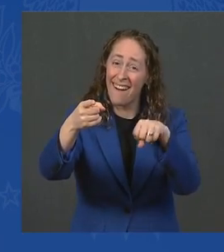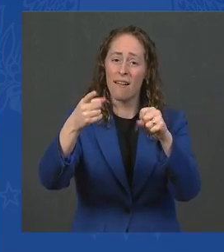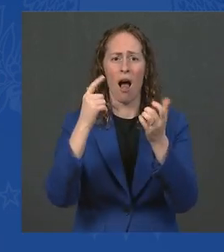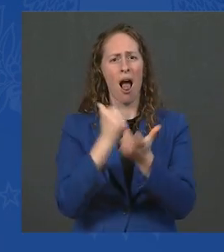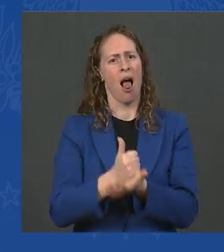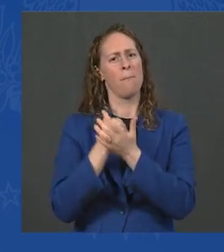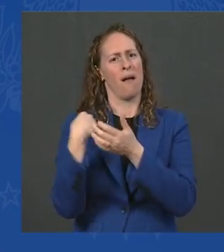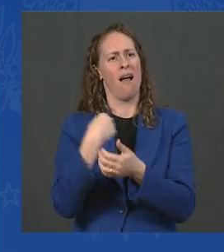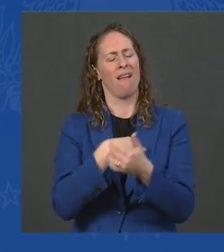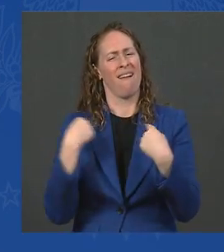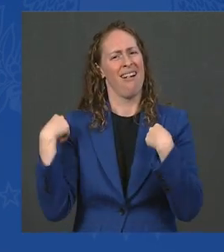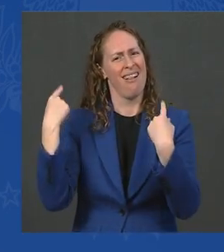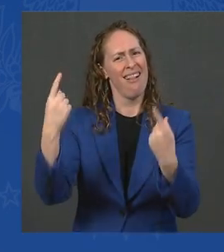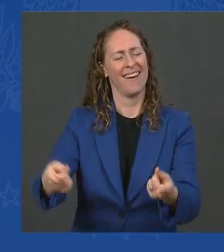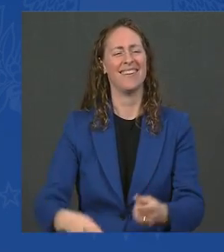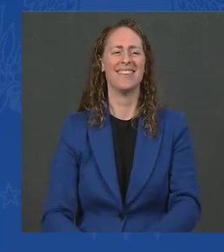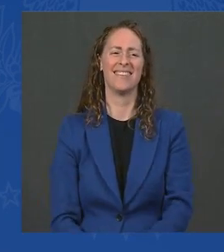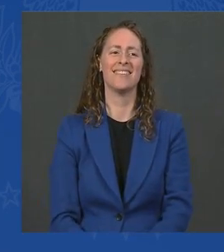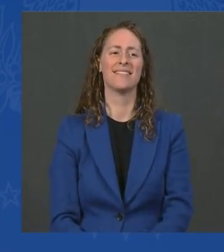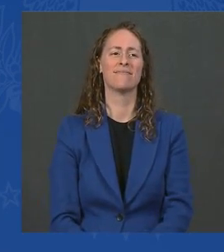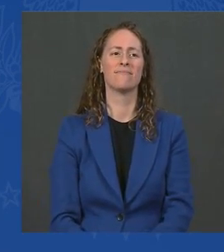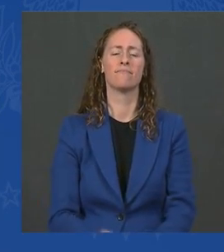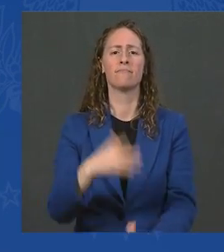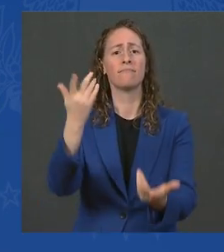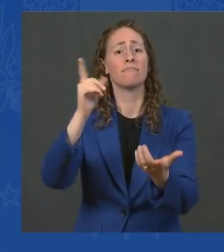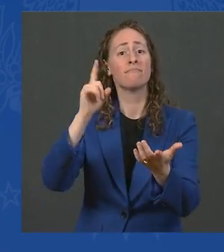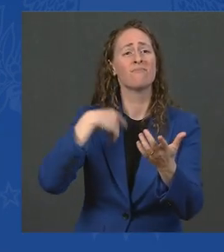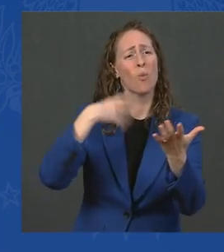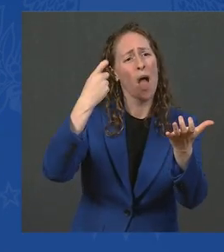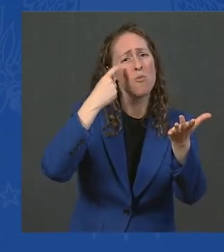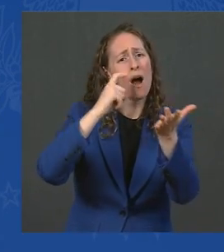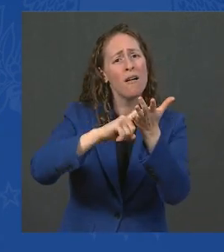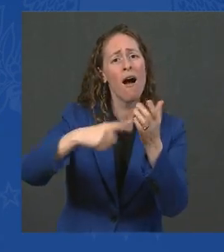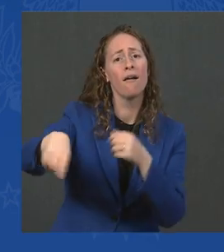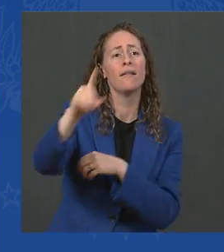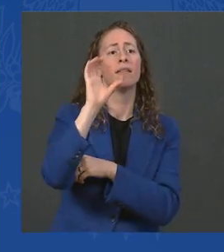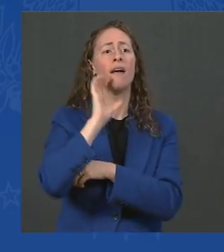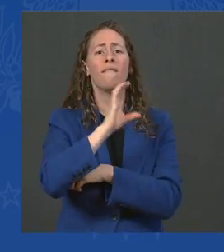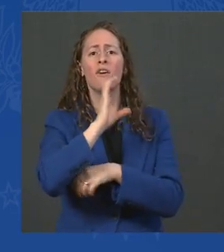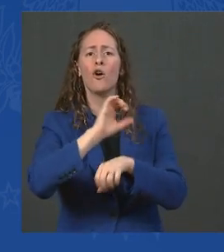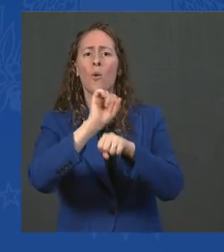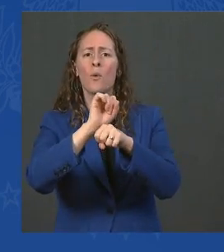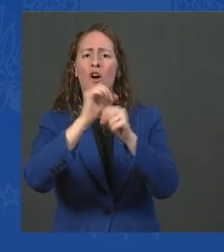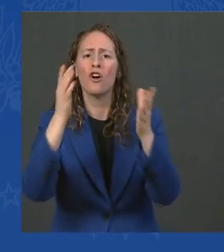he cafeteria workers who spent long hours making sandwiches for hungry families.